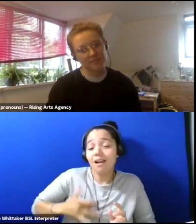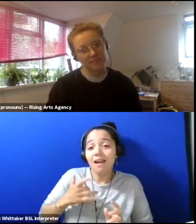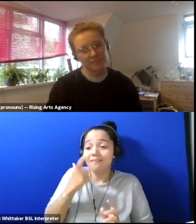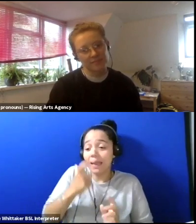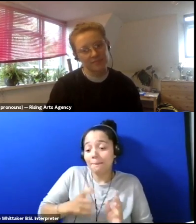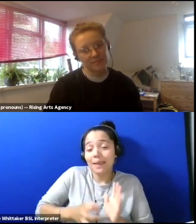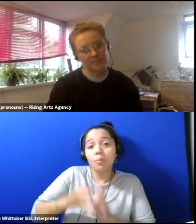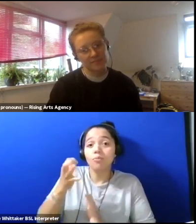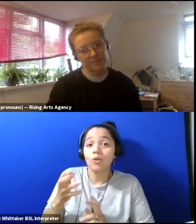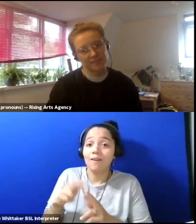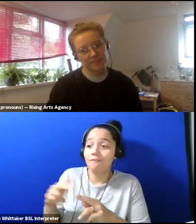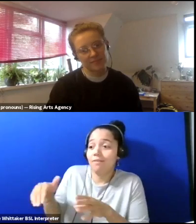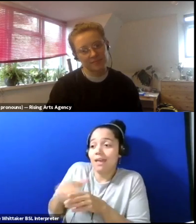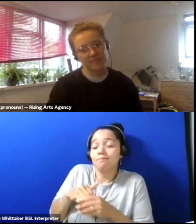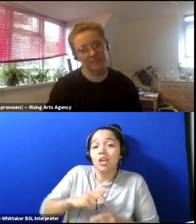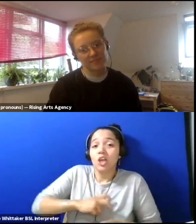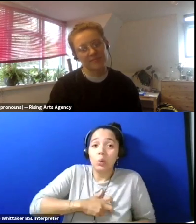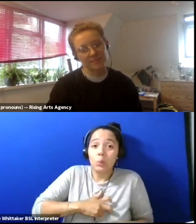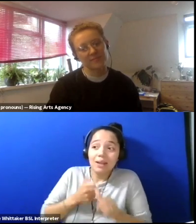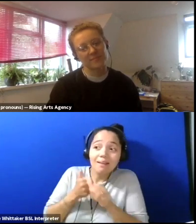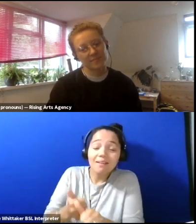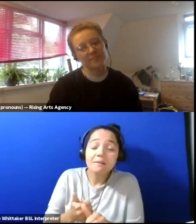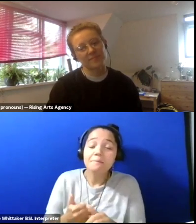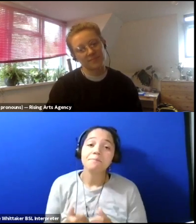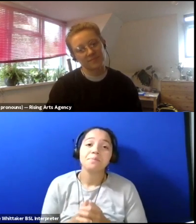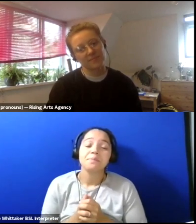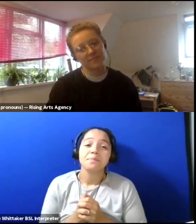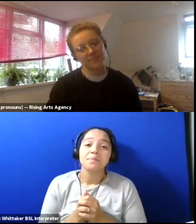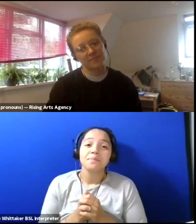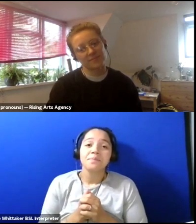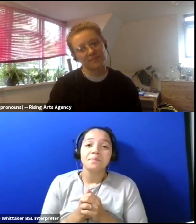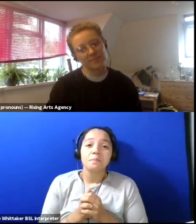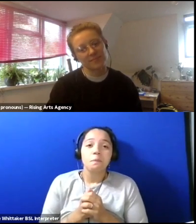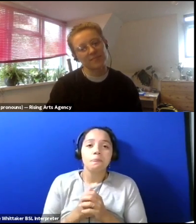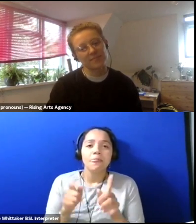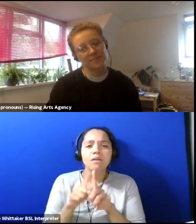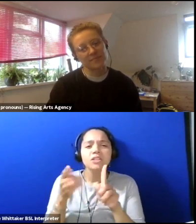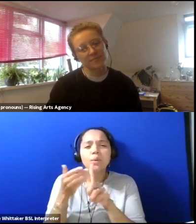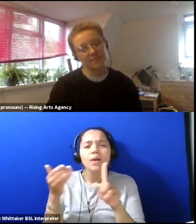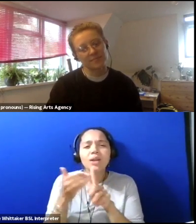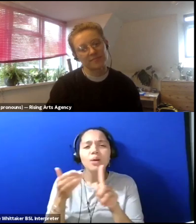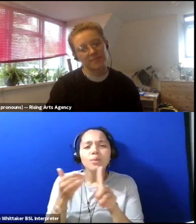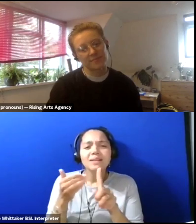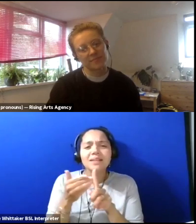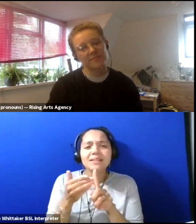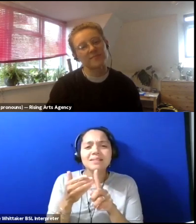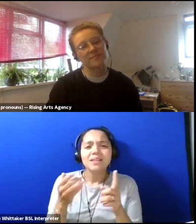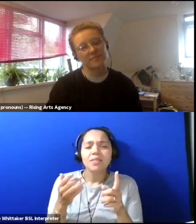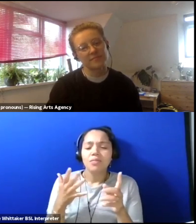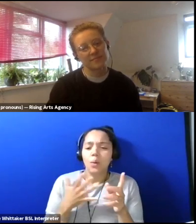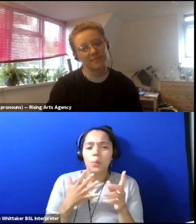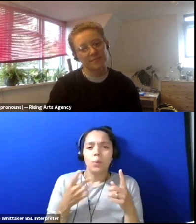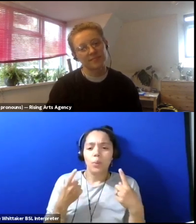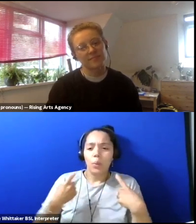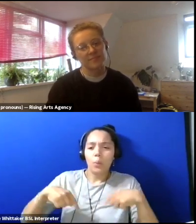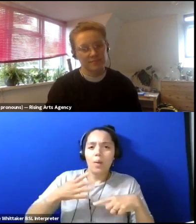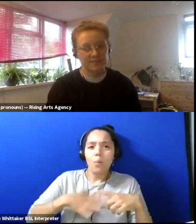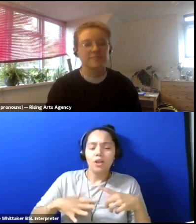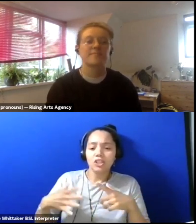Yeah, I think we also noticed that we wanted to work on retention, so